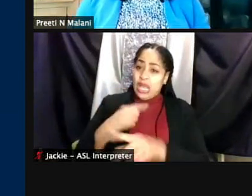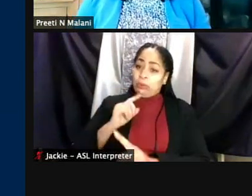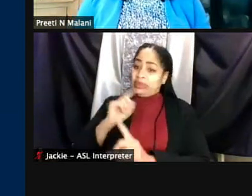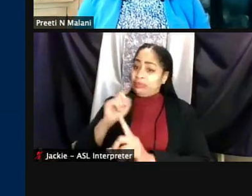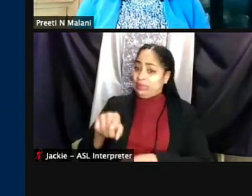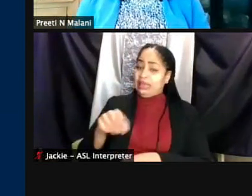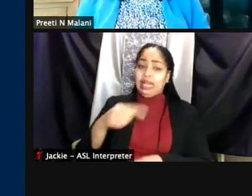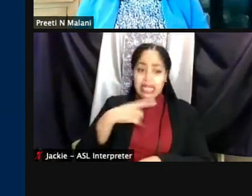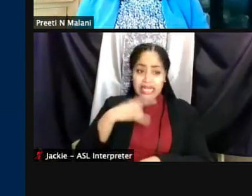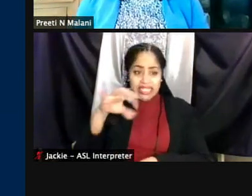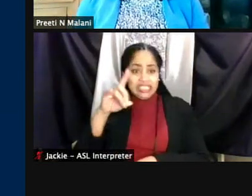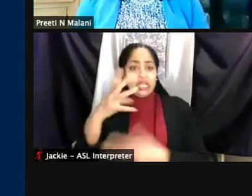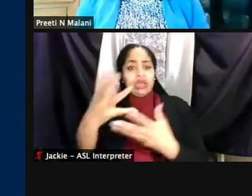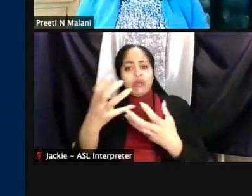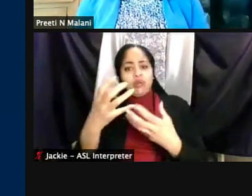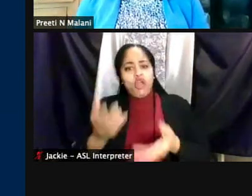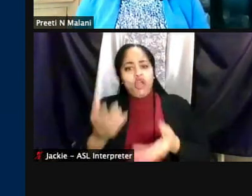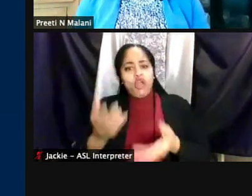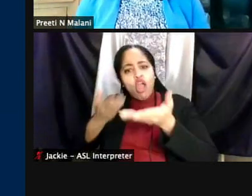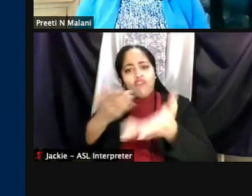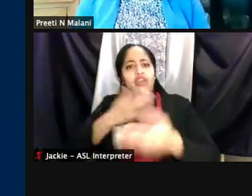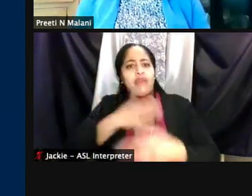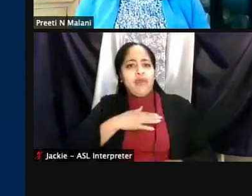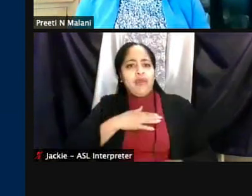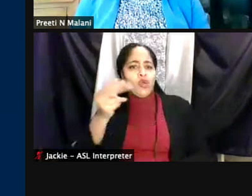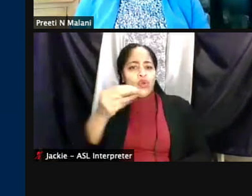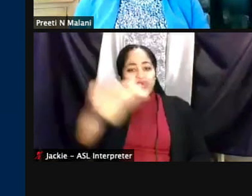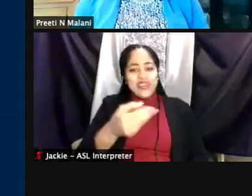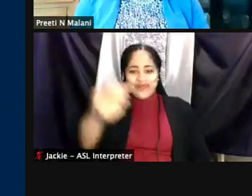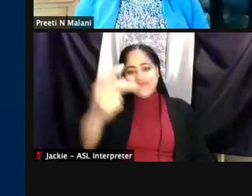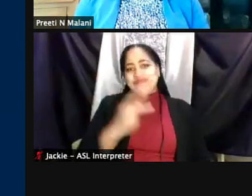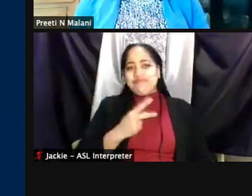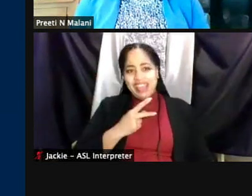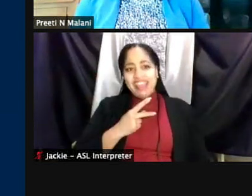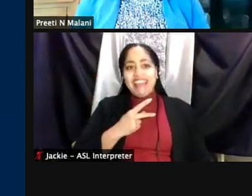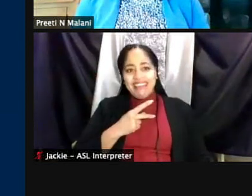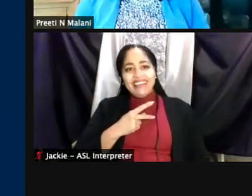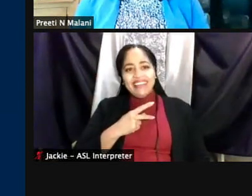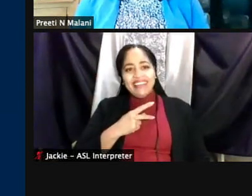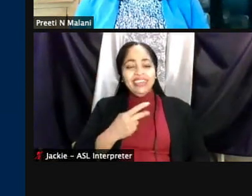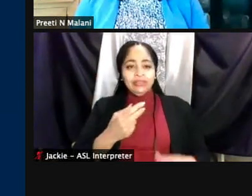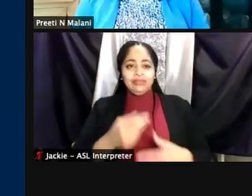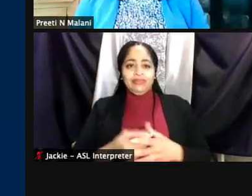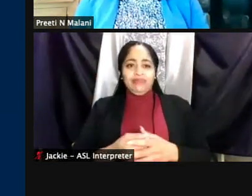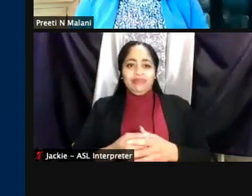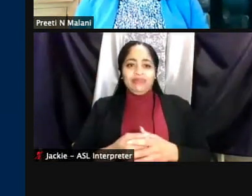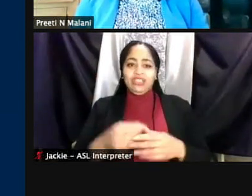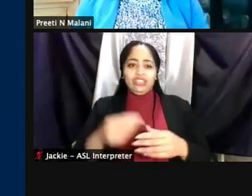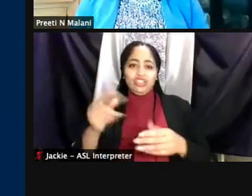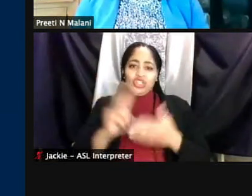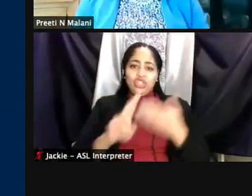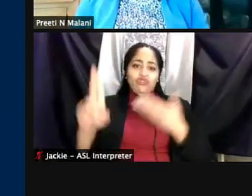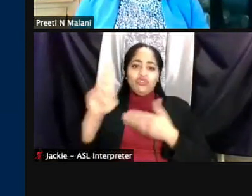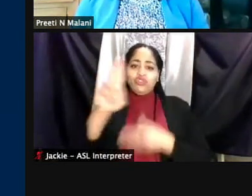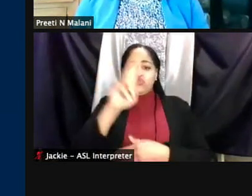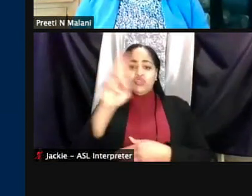I did want to offer my own welcome back to the University of Michigan Community,